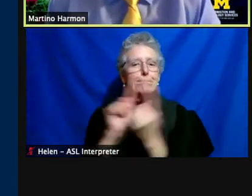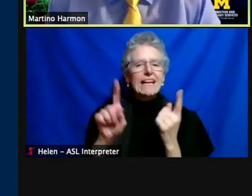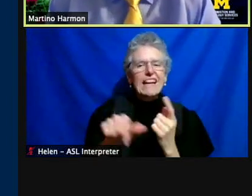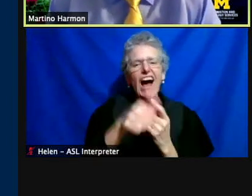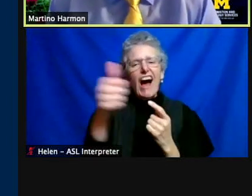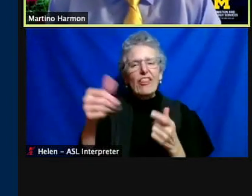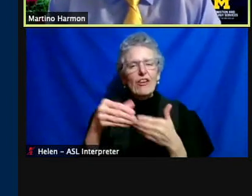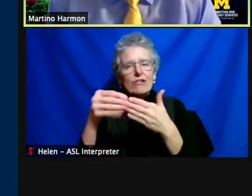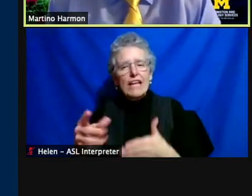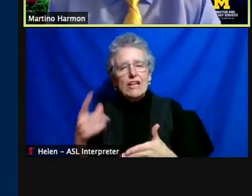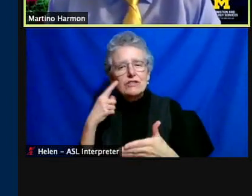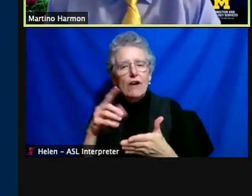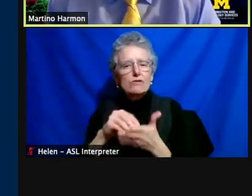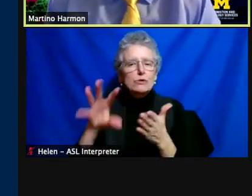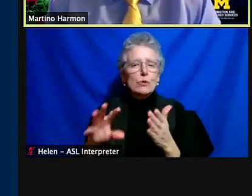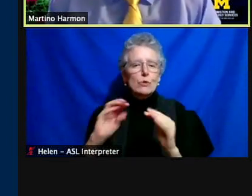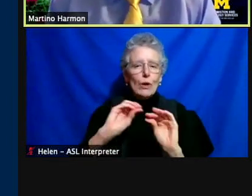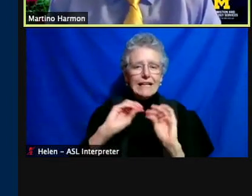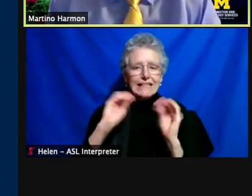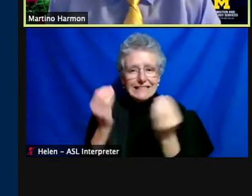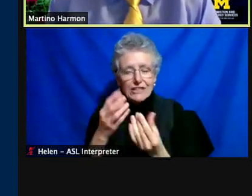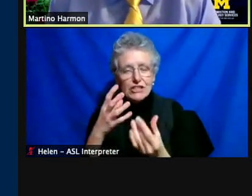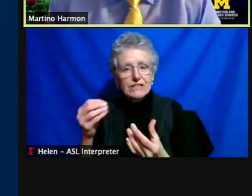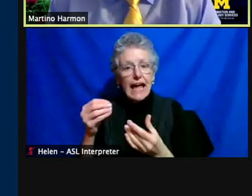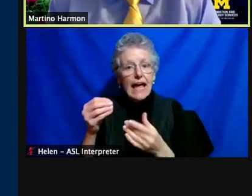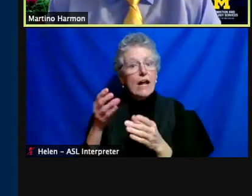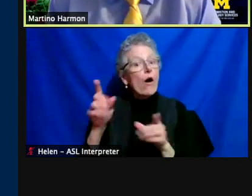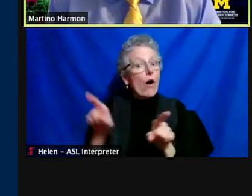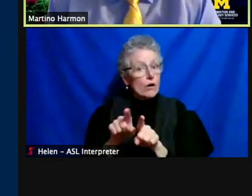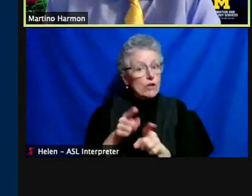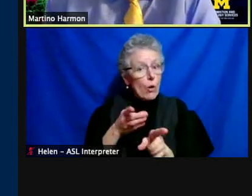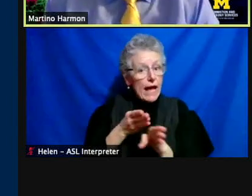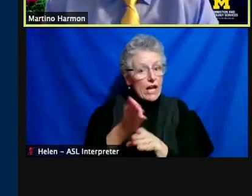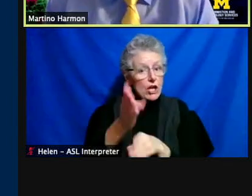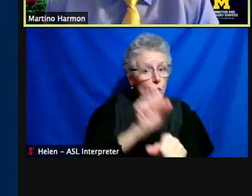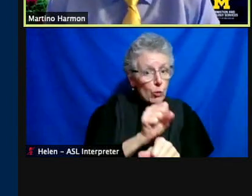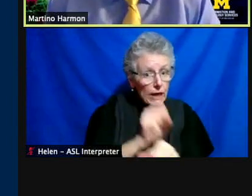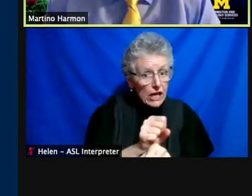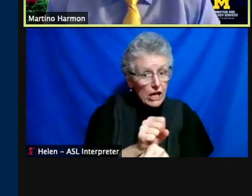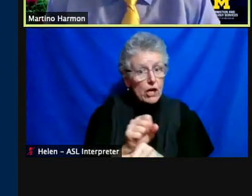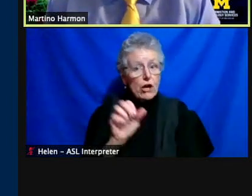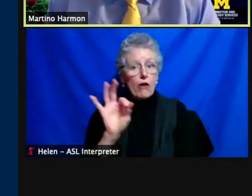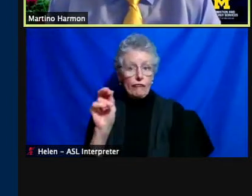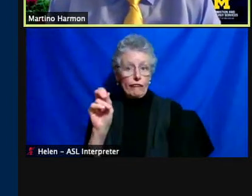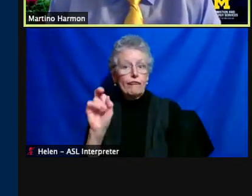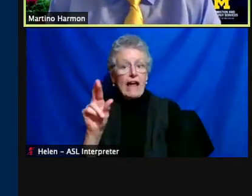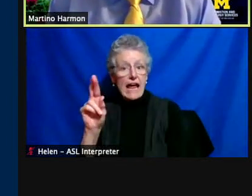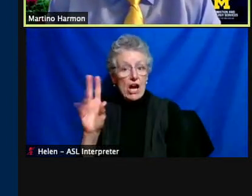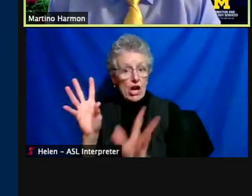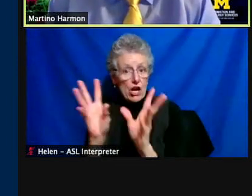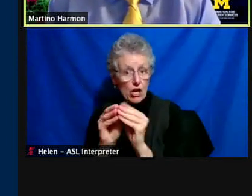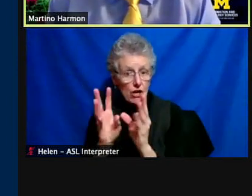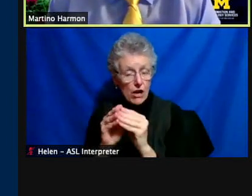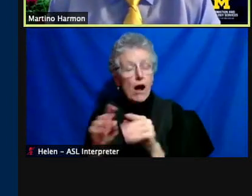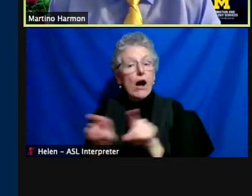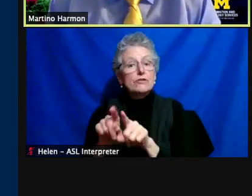and get involved, and also a career fair. And in addition to that, the Umich late night event